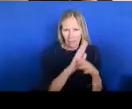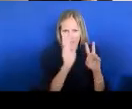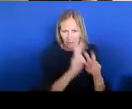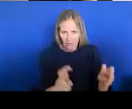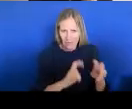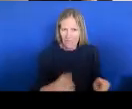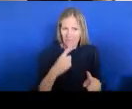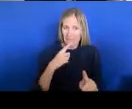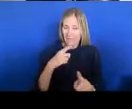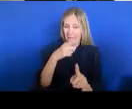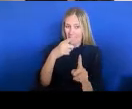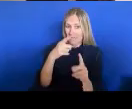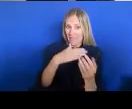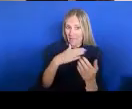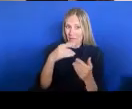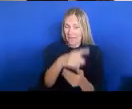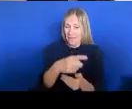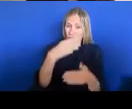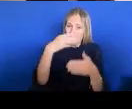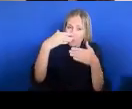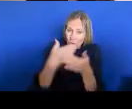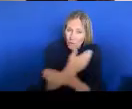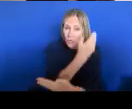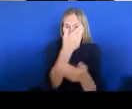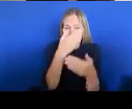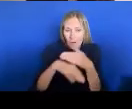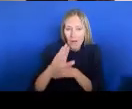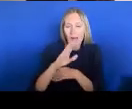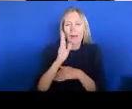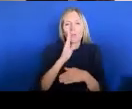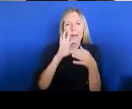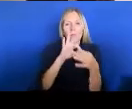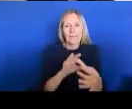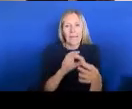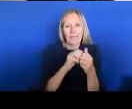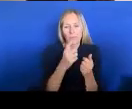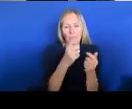Isn't it amazing that their visual apparatus is all ready to go at birth?